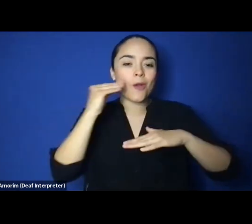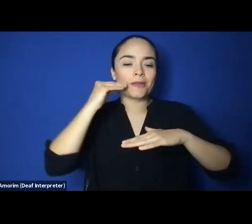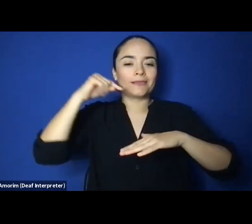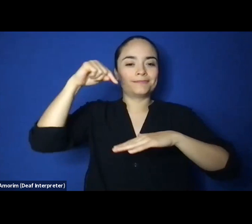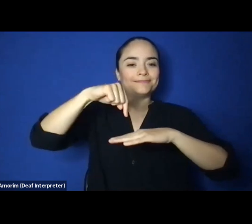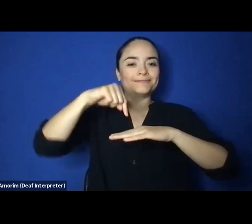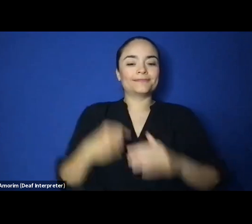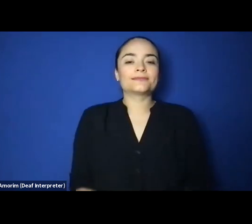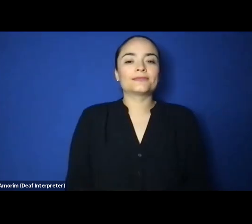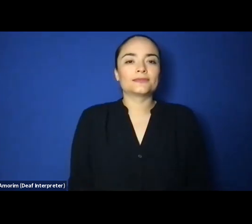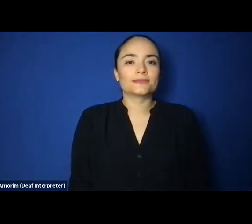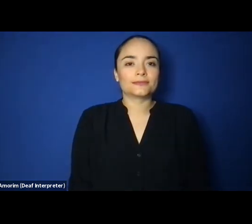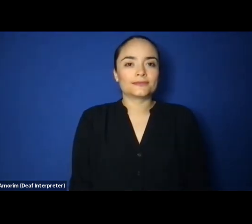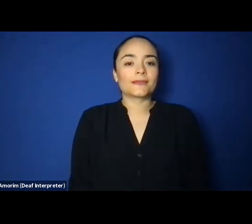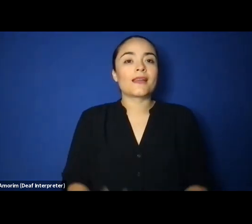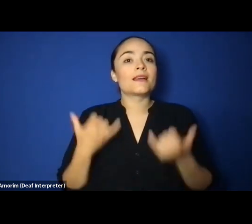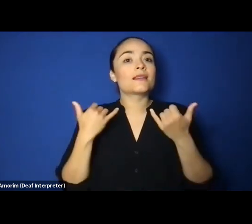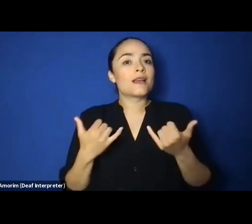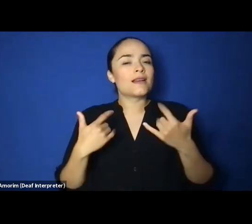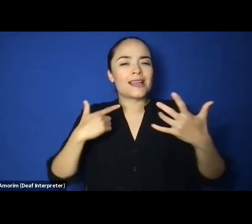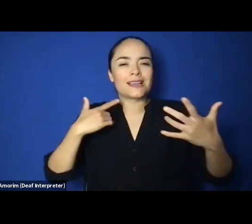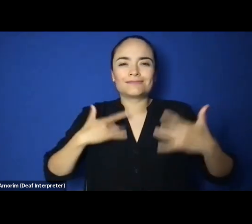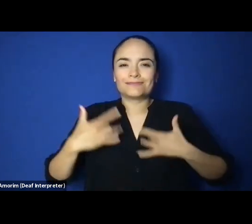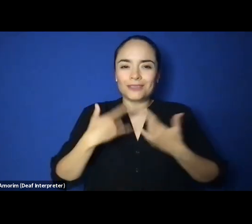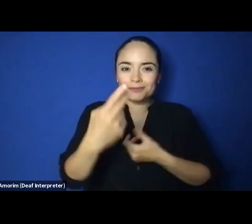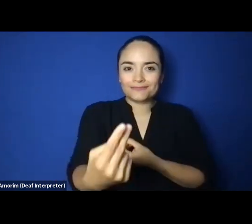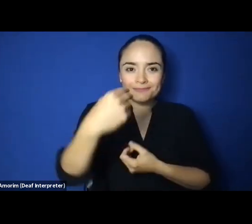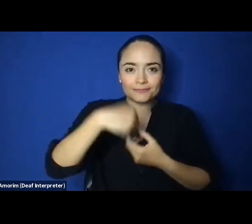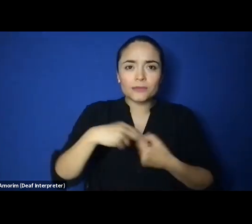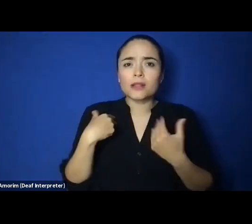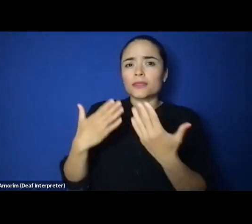and we want to thank the Association for Native Development and the Performing and Visual Arts,